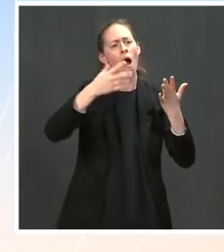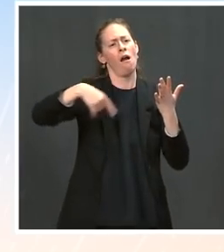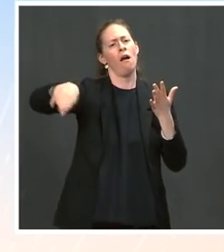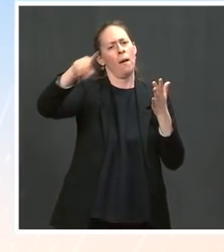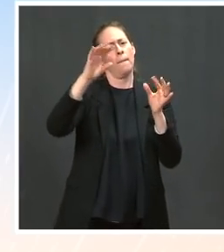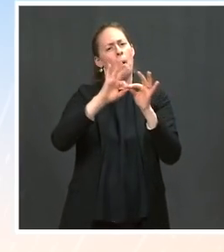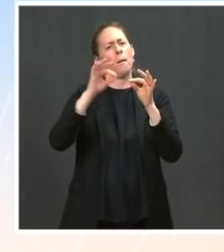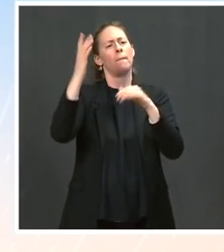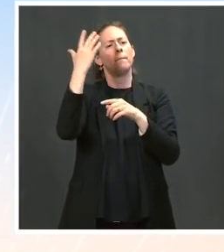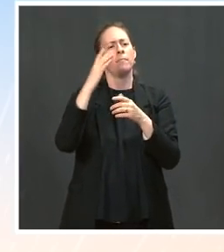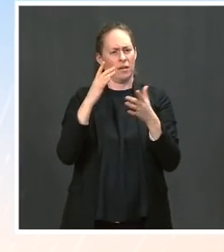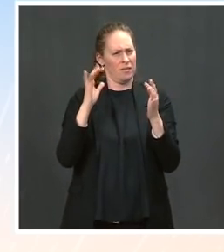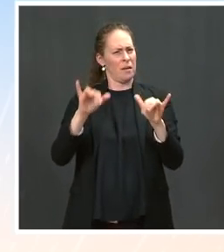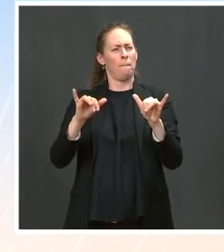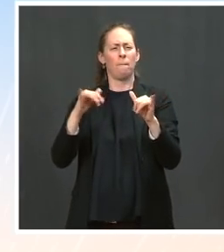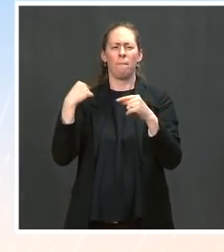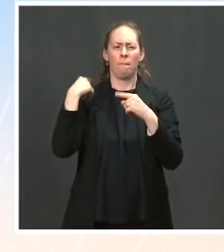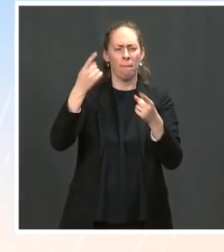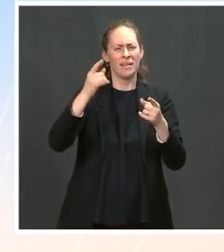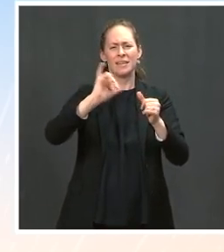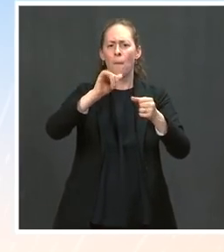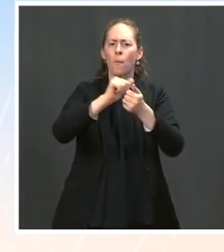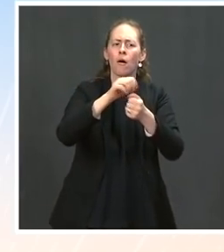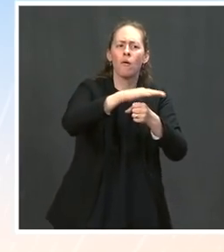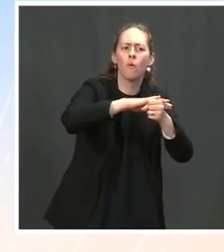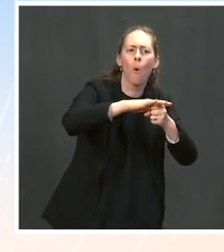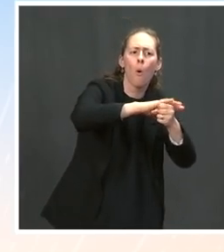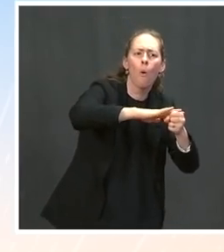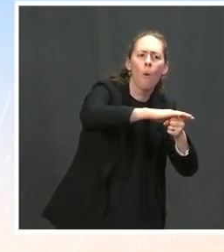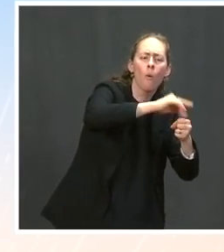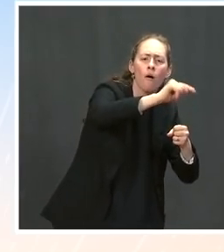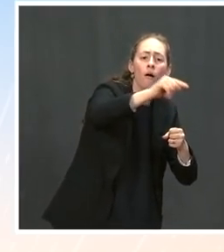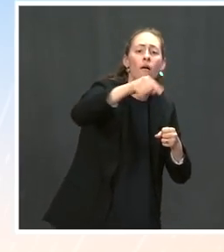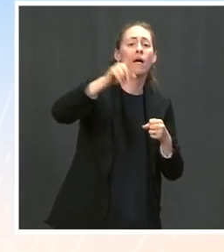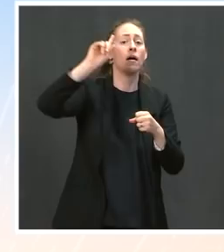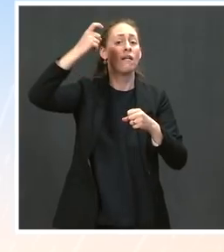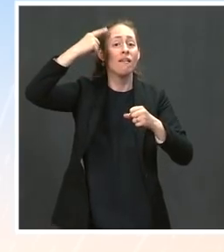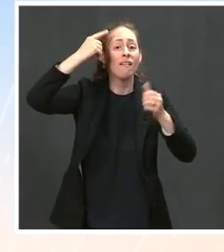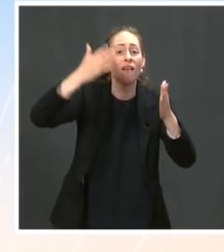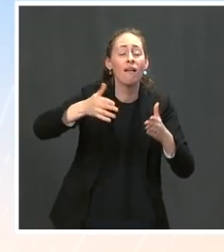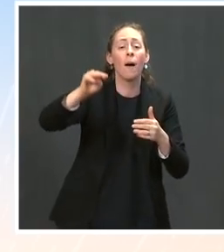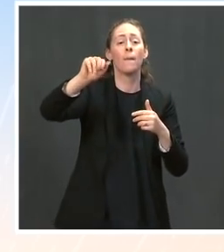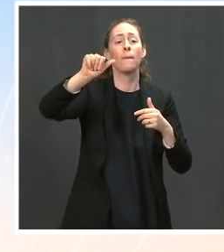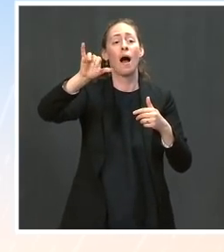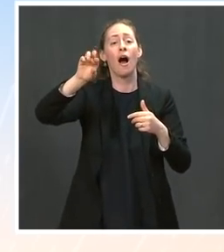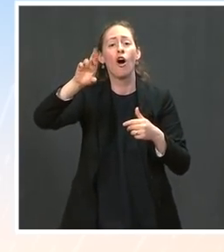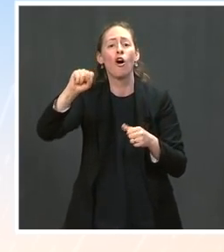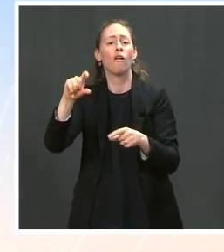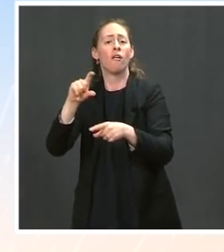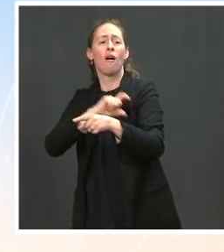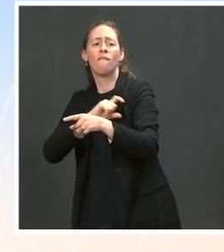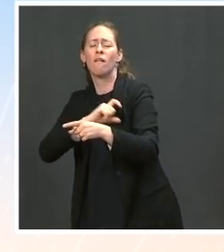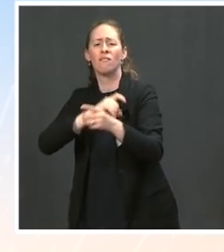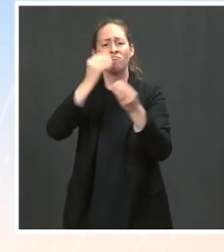but also locally to mayors, to governors, to local law enforcement as we're communicating in preparation.